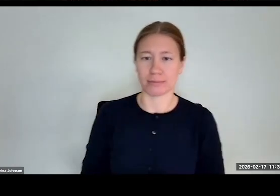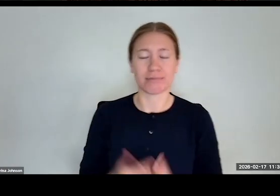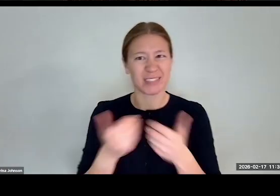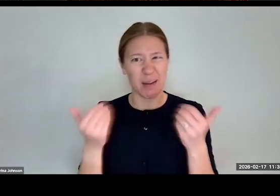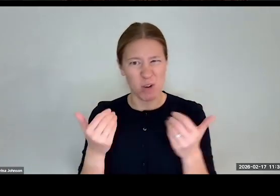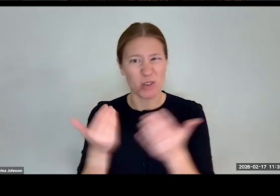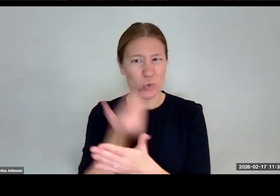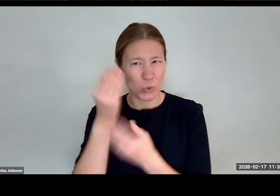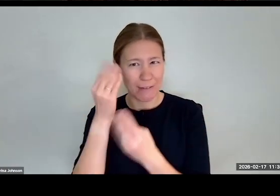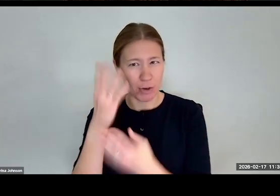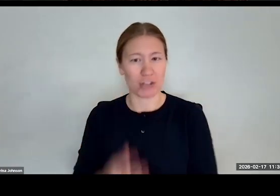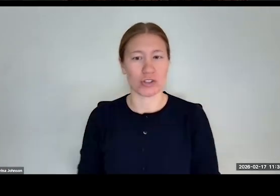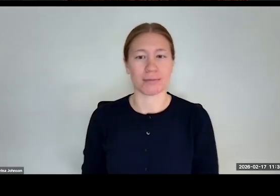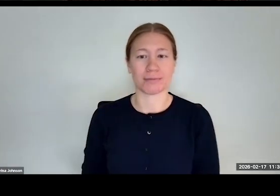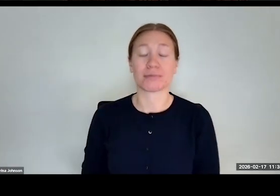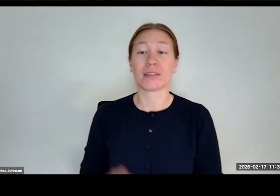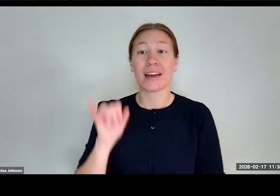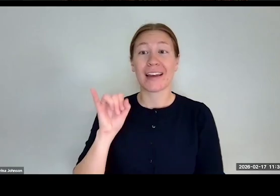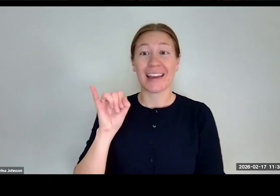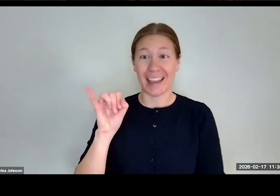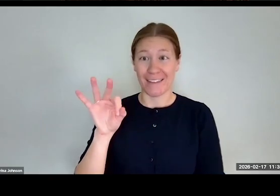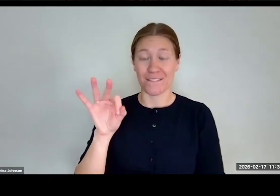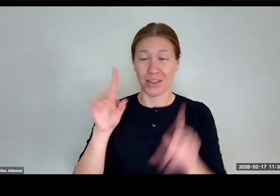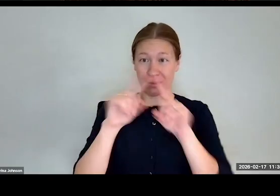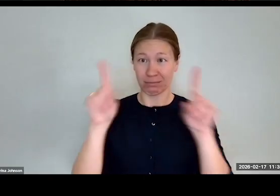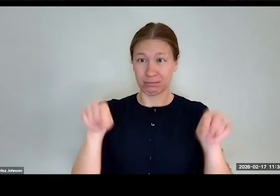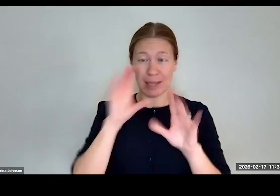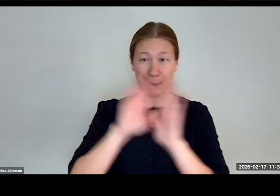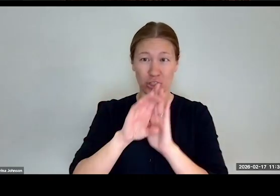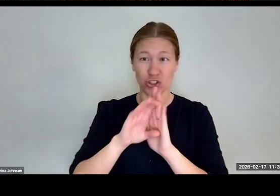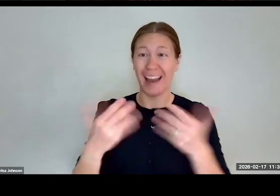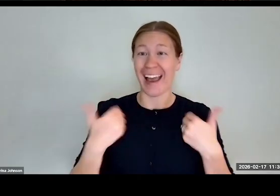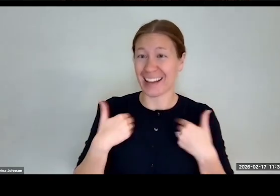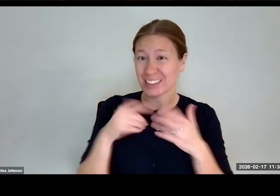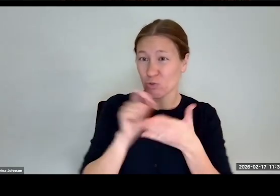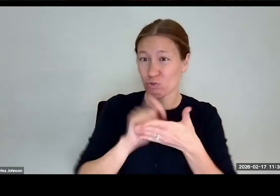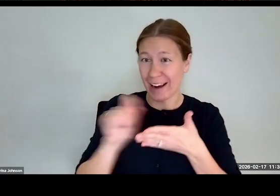So if there's writing in the image, you need to have that in your alt text. If there is color that is inside of your image